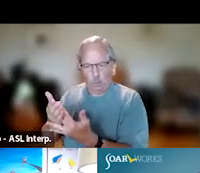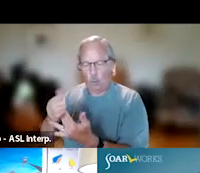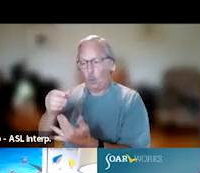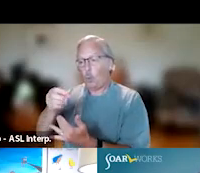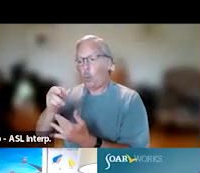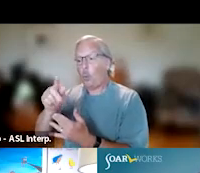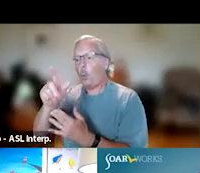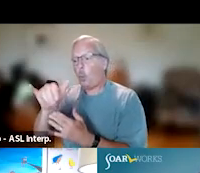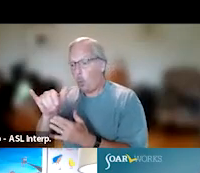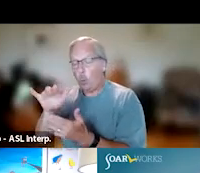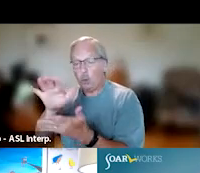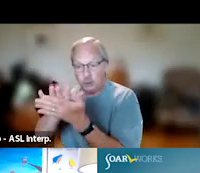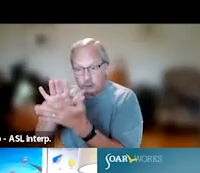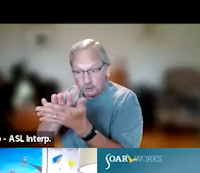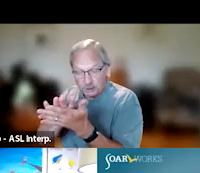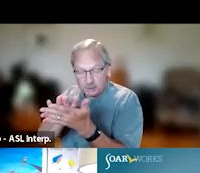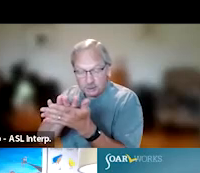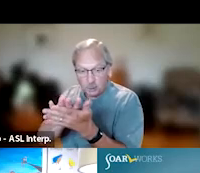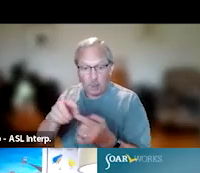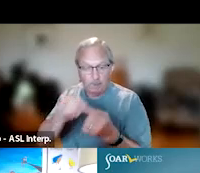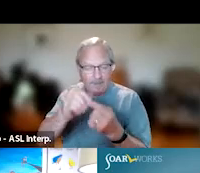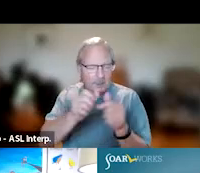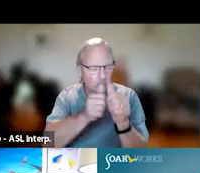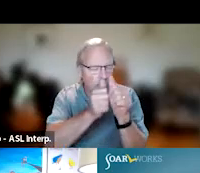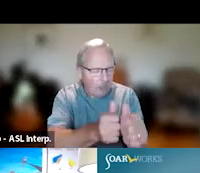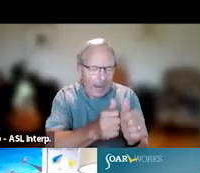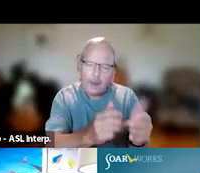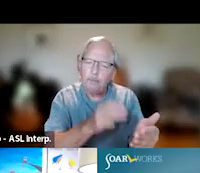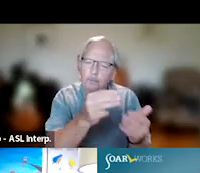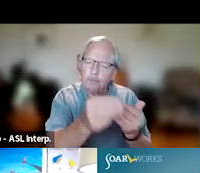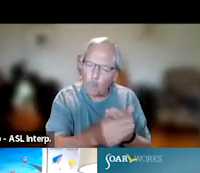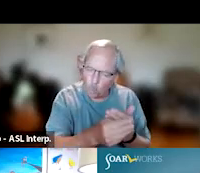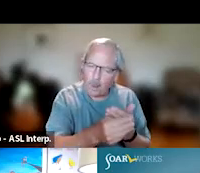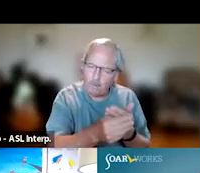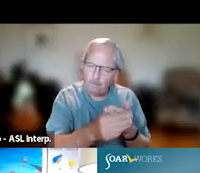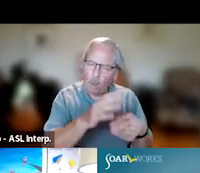or special tracking programs online, HMIS,